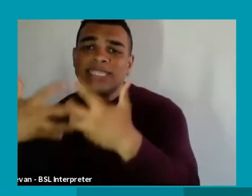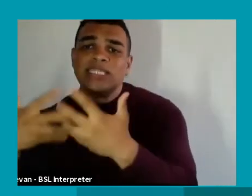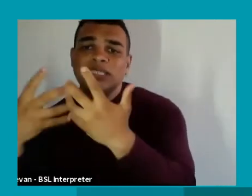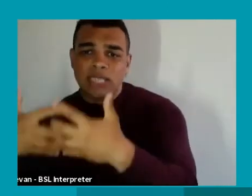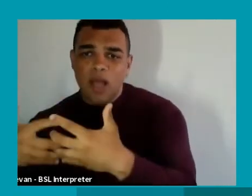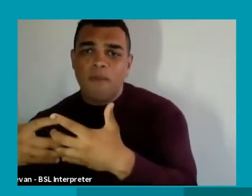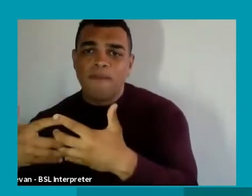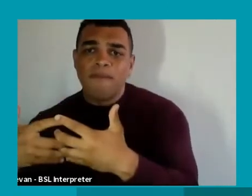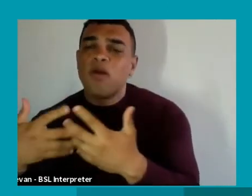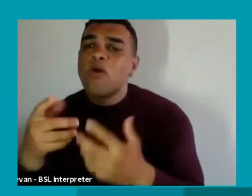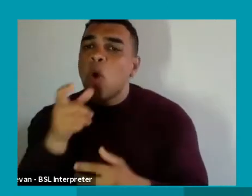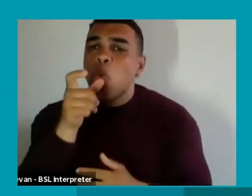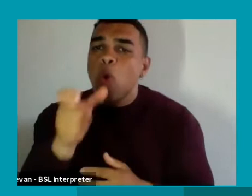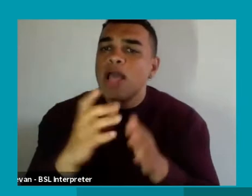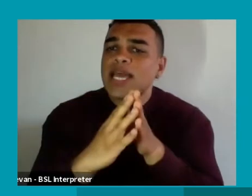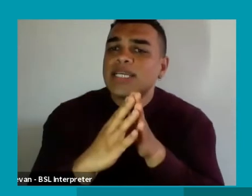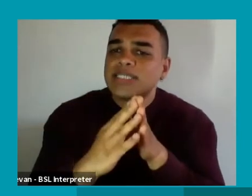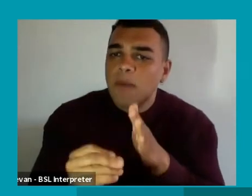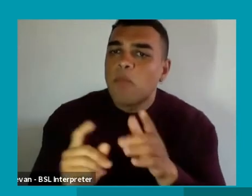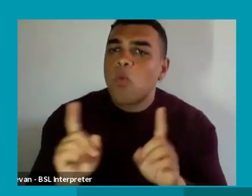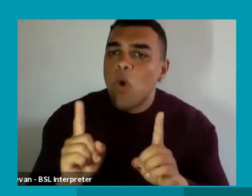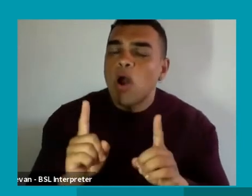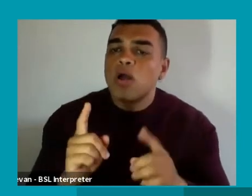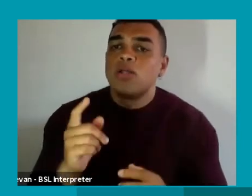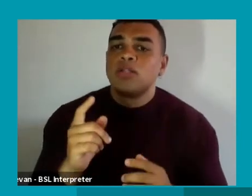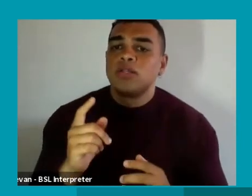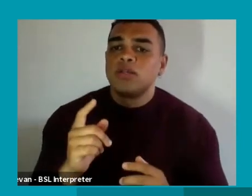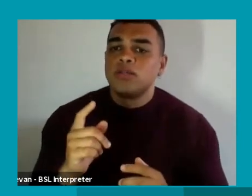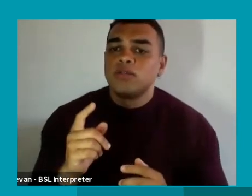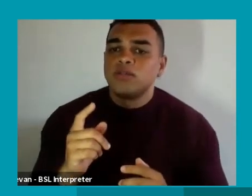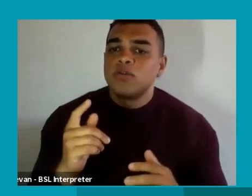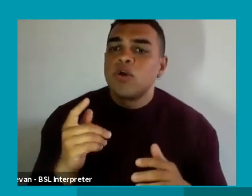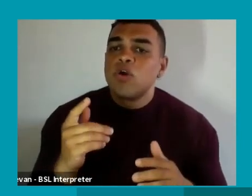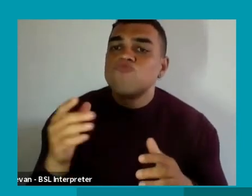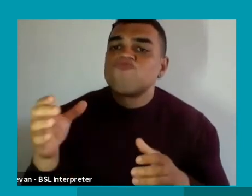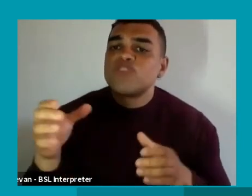recruiting or customer services manager, you really want to reflect that